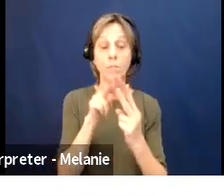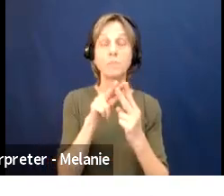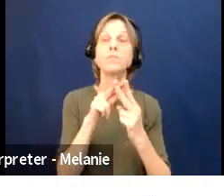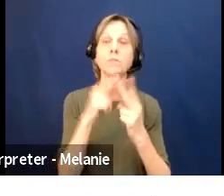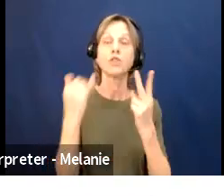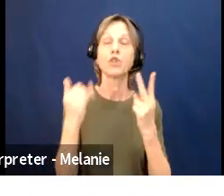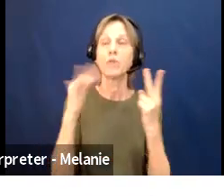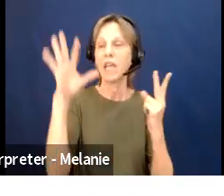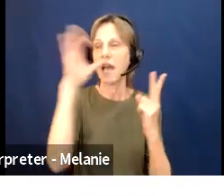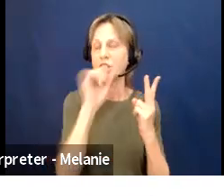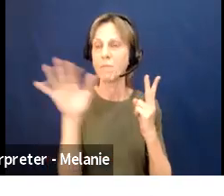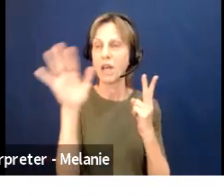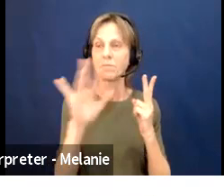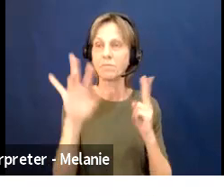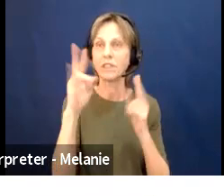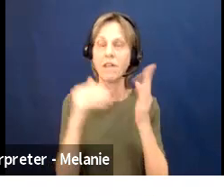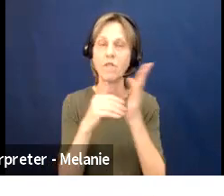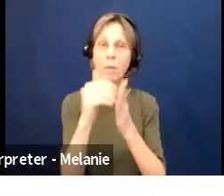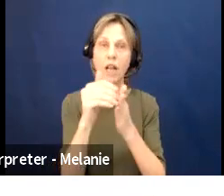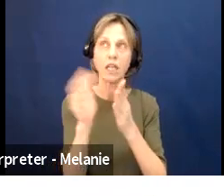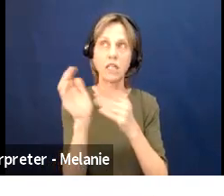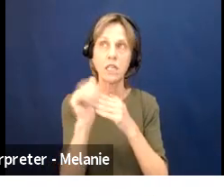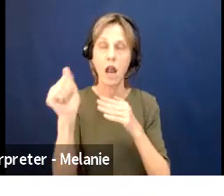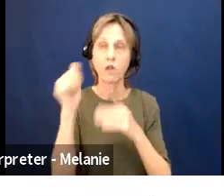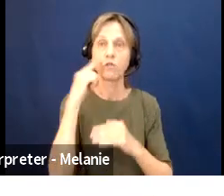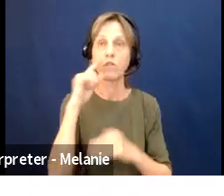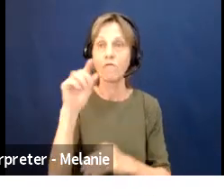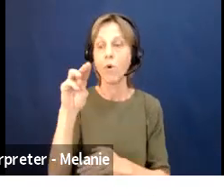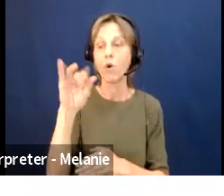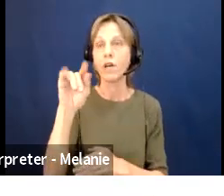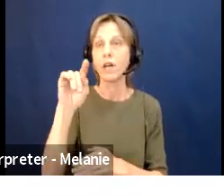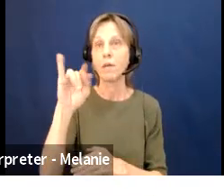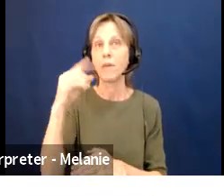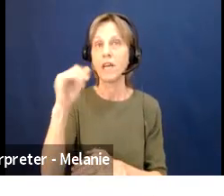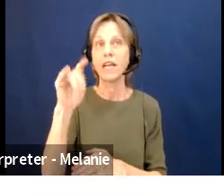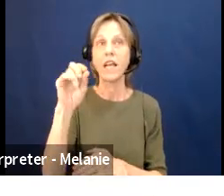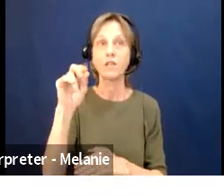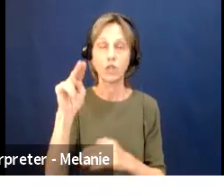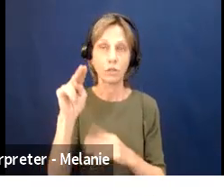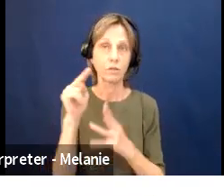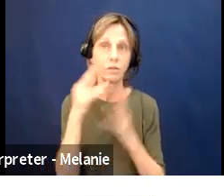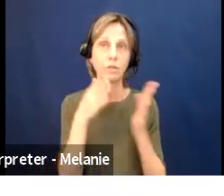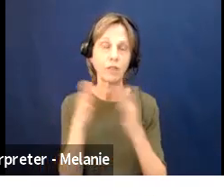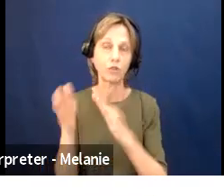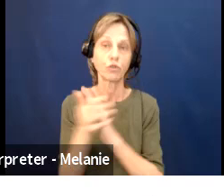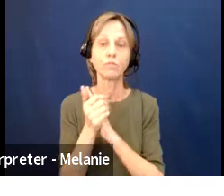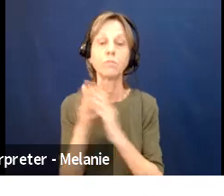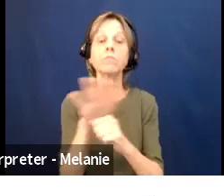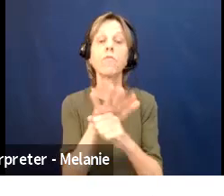at about seven million dollars for mitigation measures um local long-term recovery programs